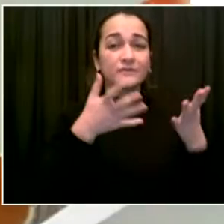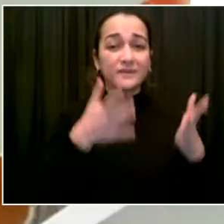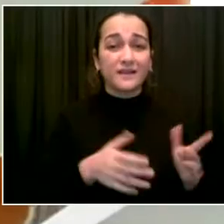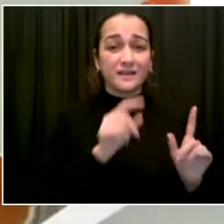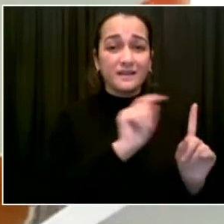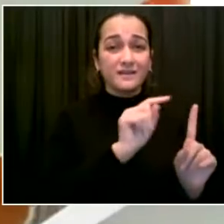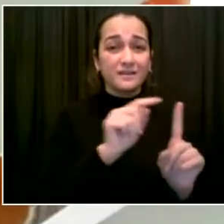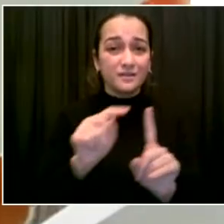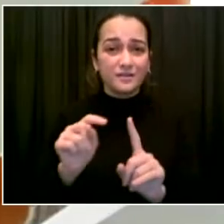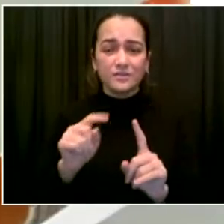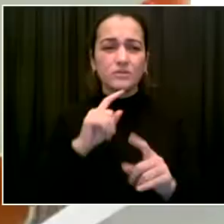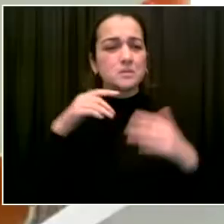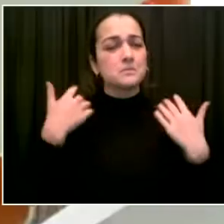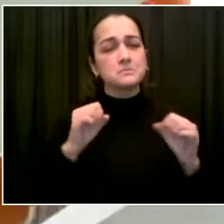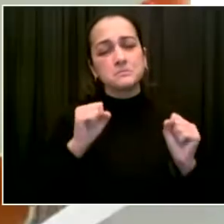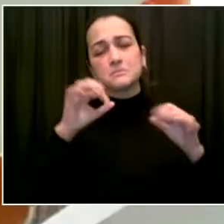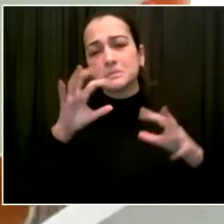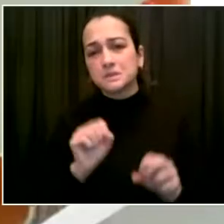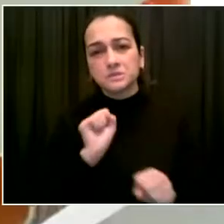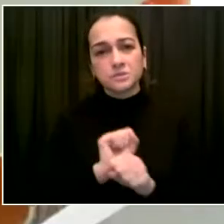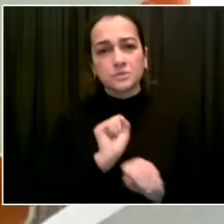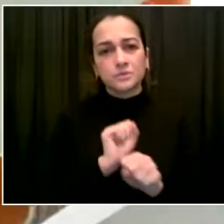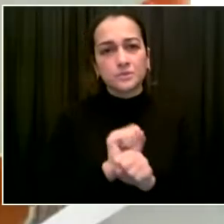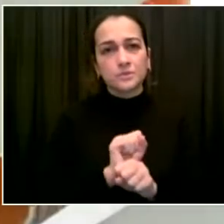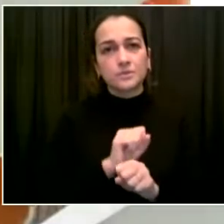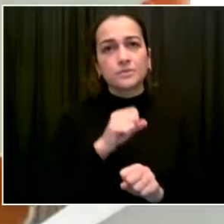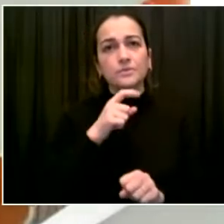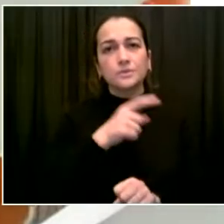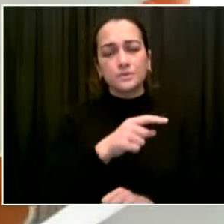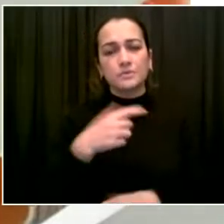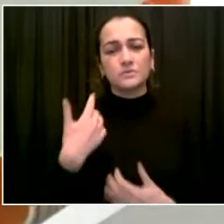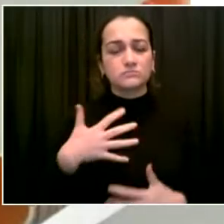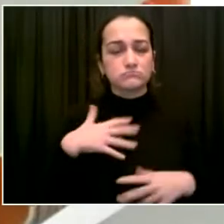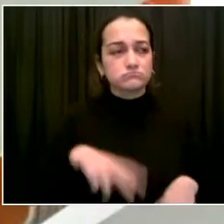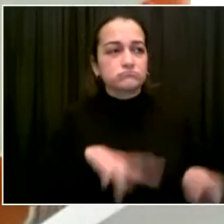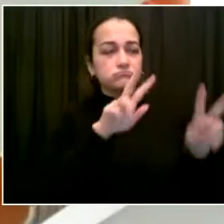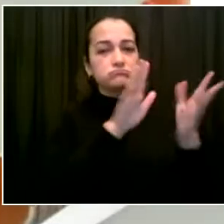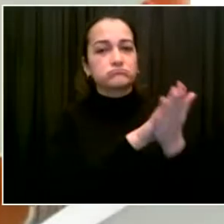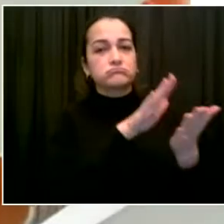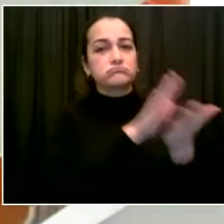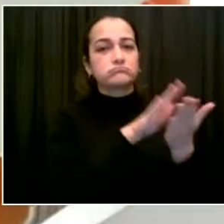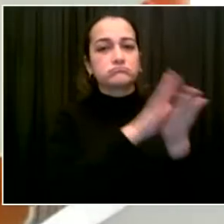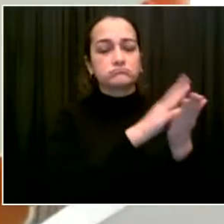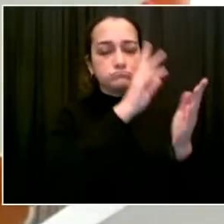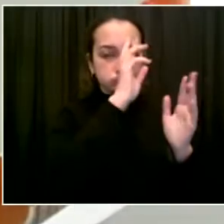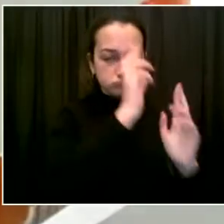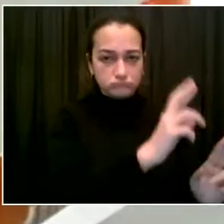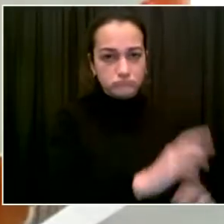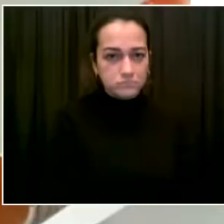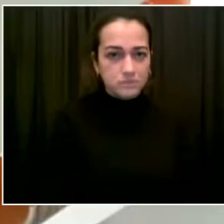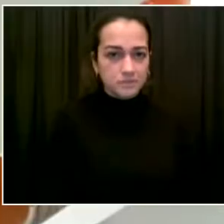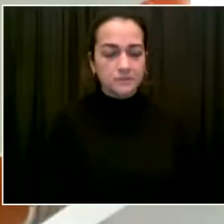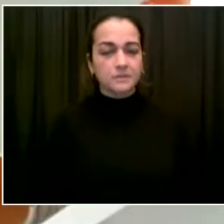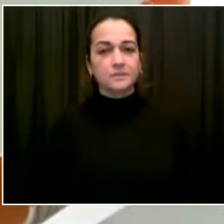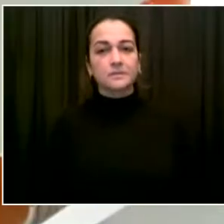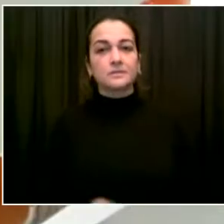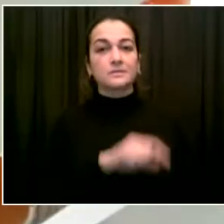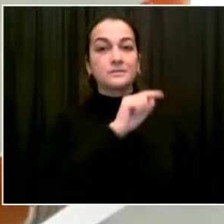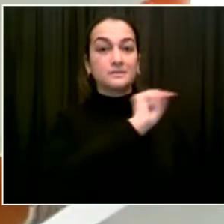PERSPECTIVE HAVE WE BEEN DOING A